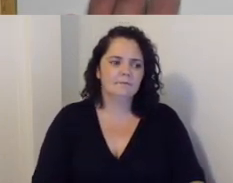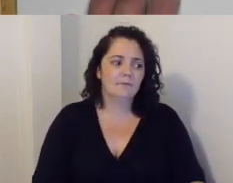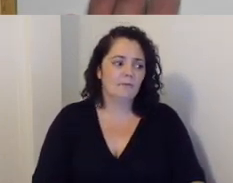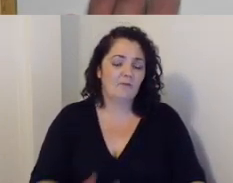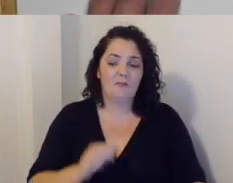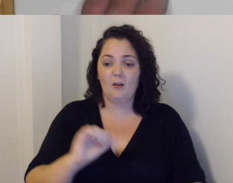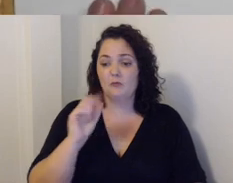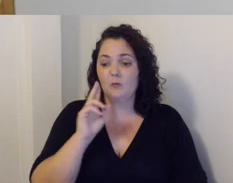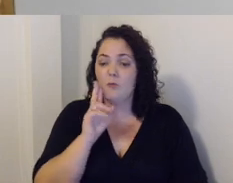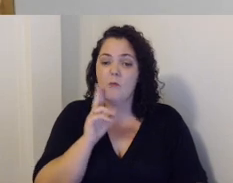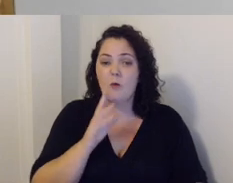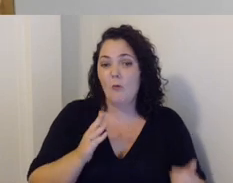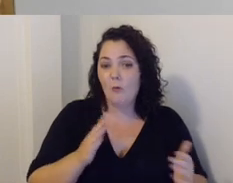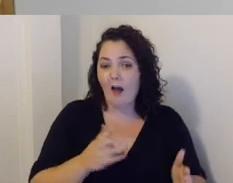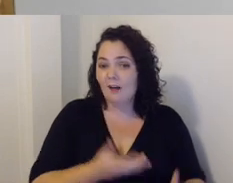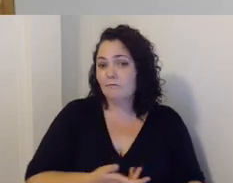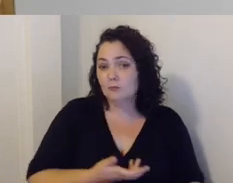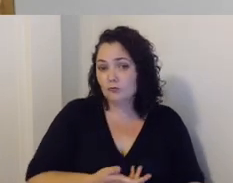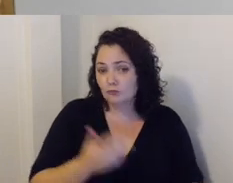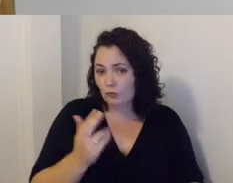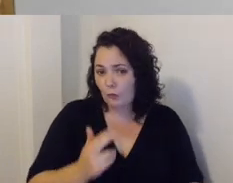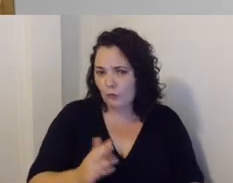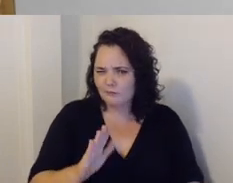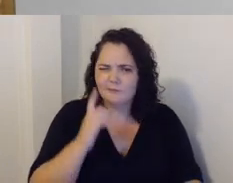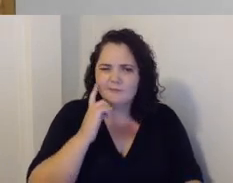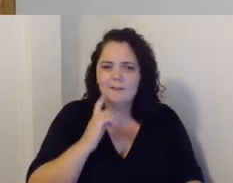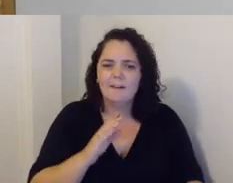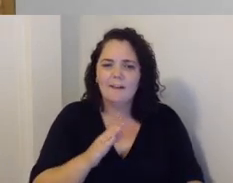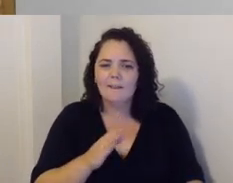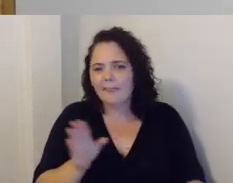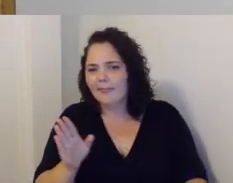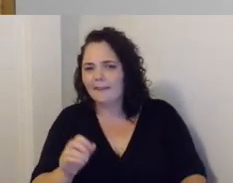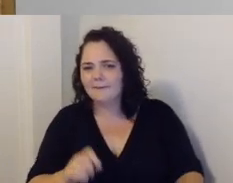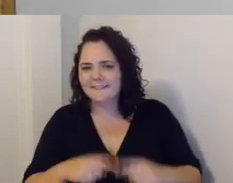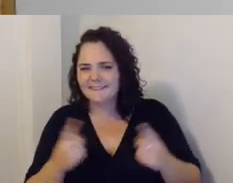might feel quite comfortable for you to do, instead of working that way where you begin outlining